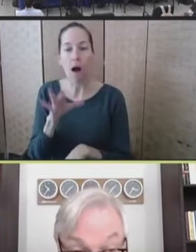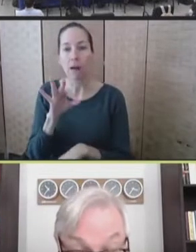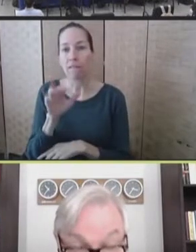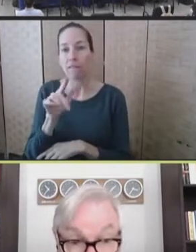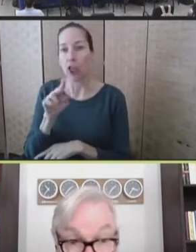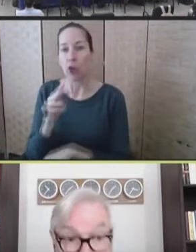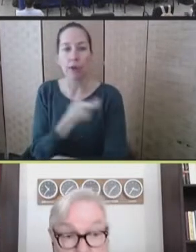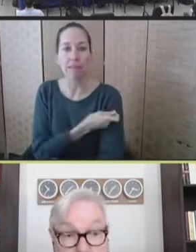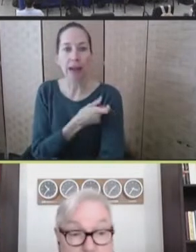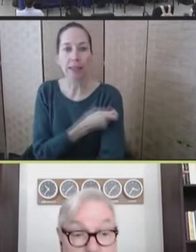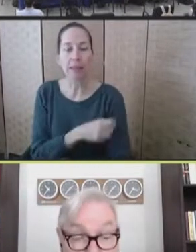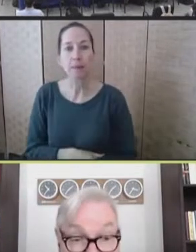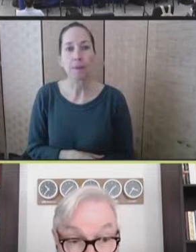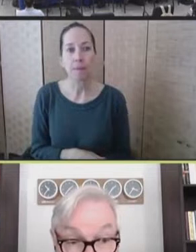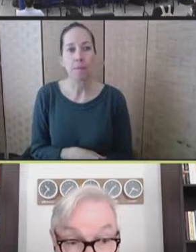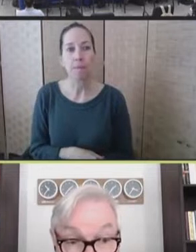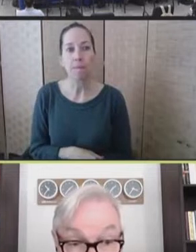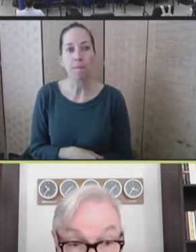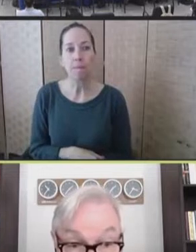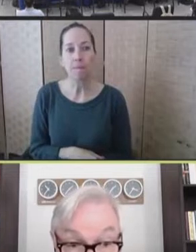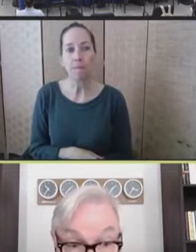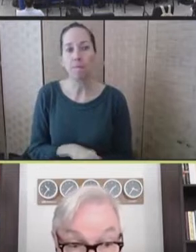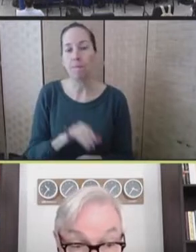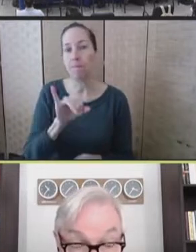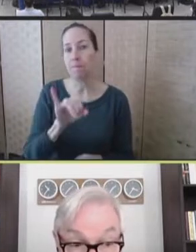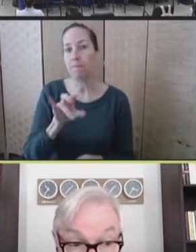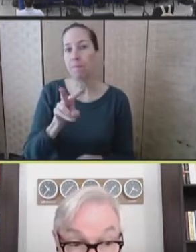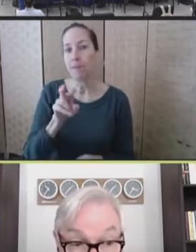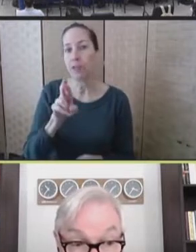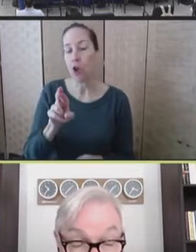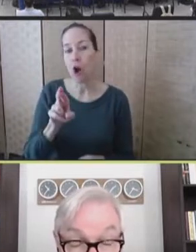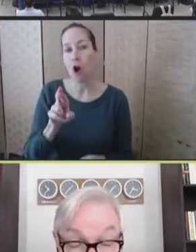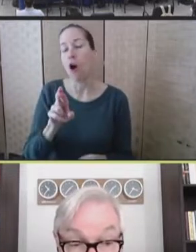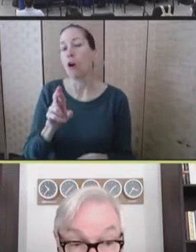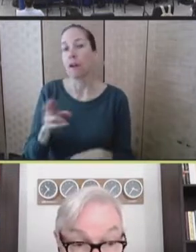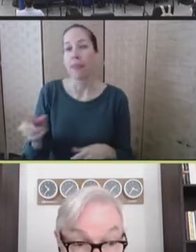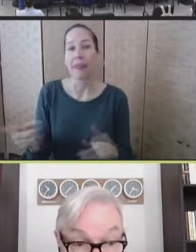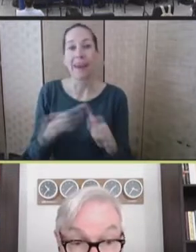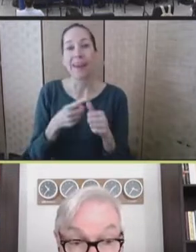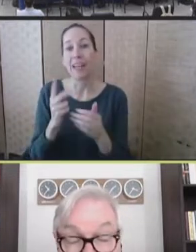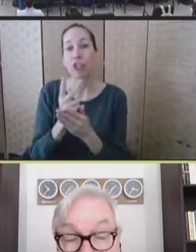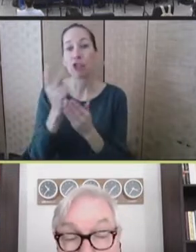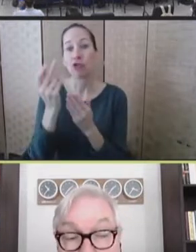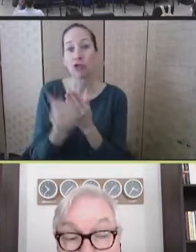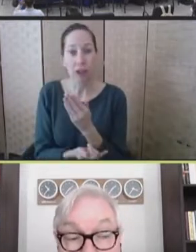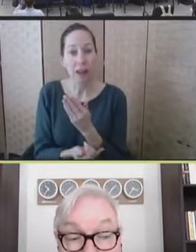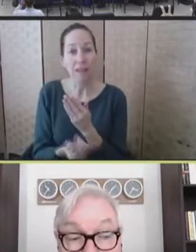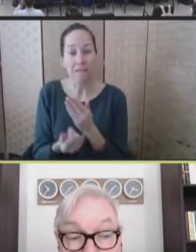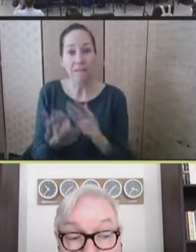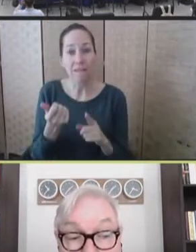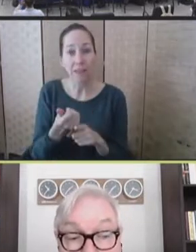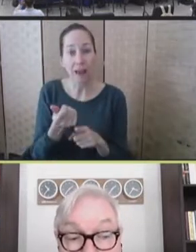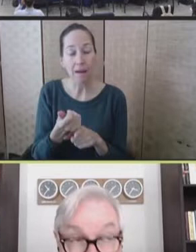Now about the IVR initiative itself, this was really all about documenting and moving